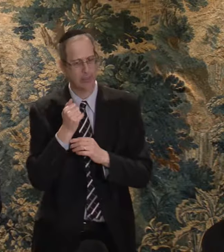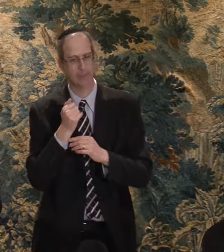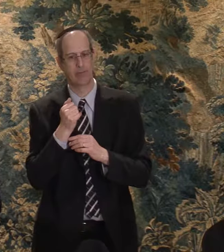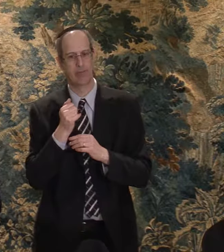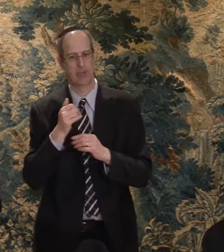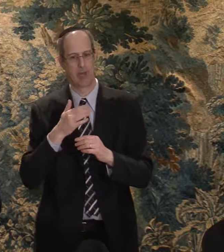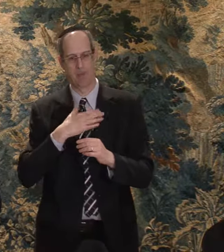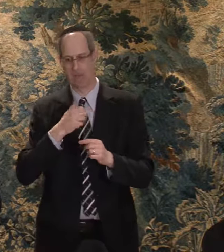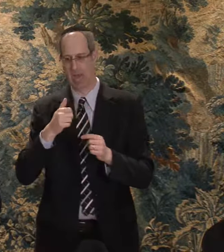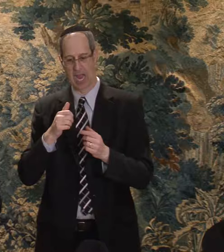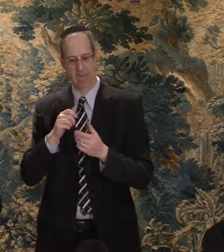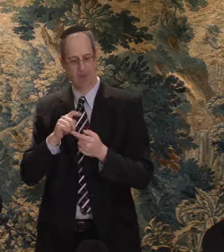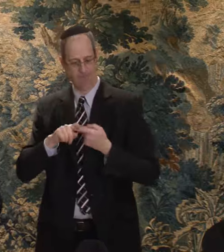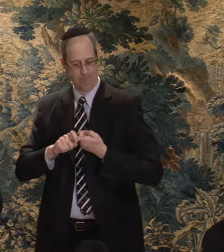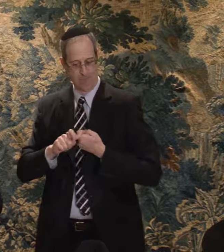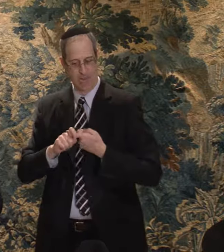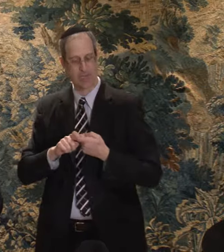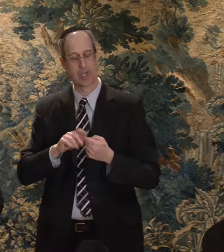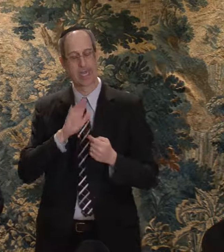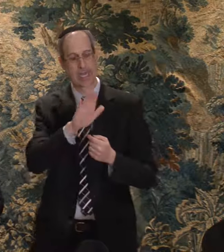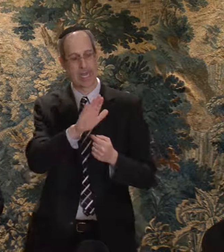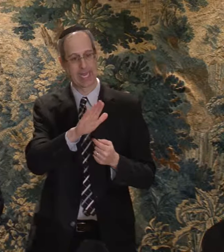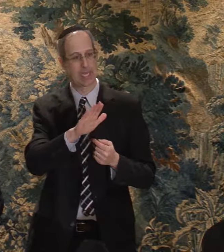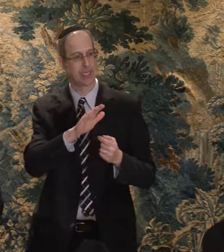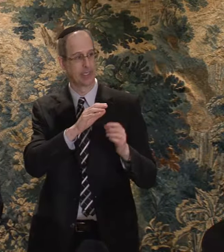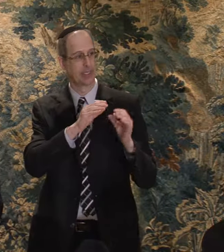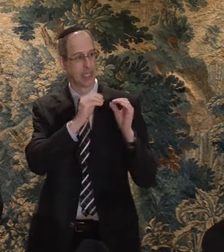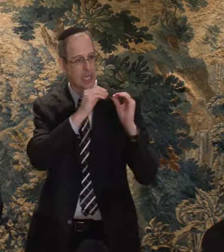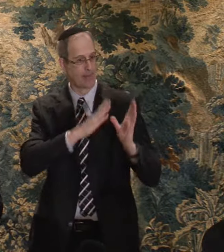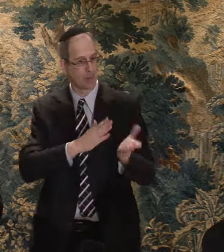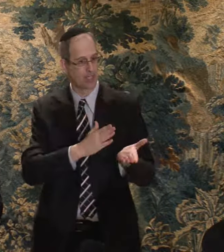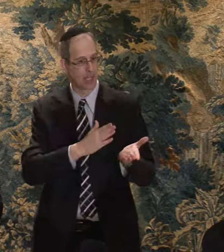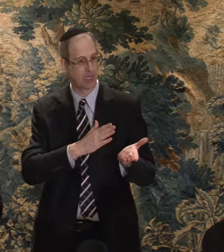was his have Russa and others became his have Russa and he became a Thomas